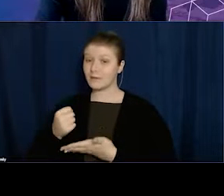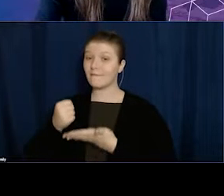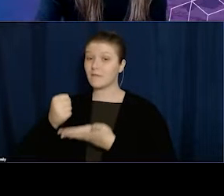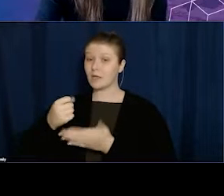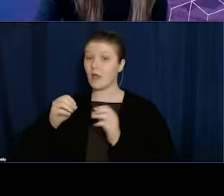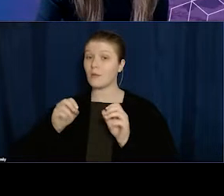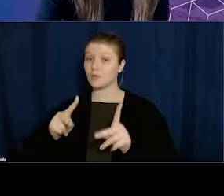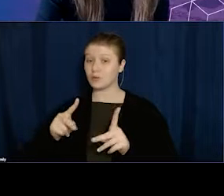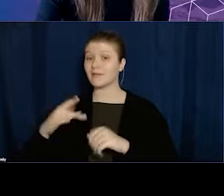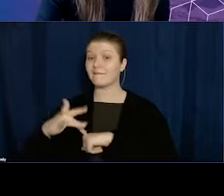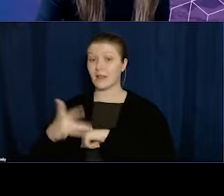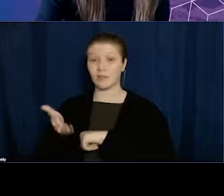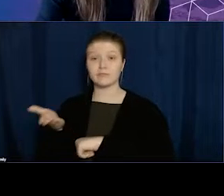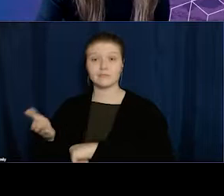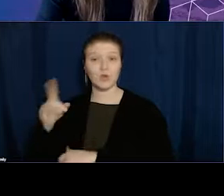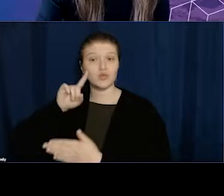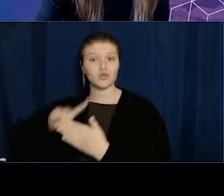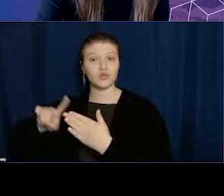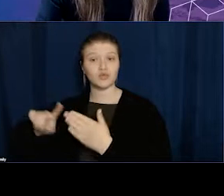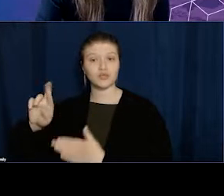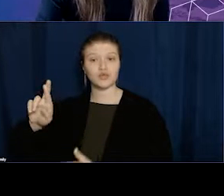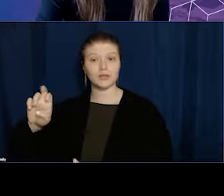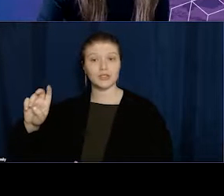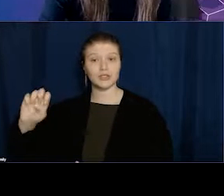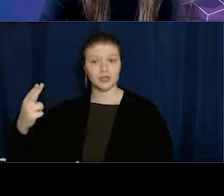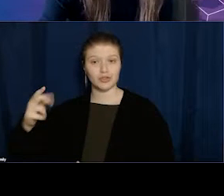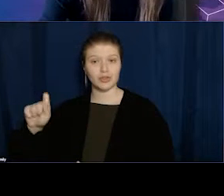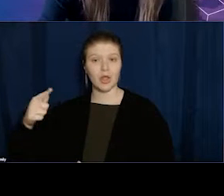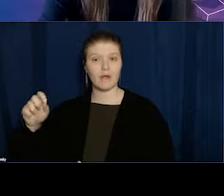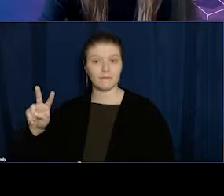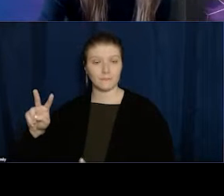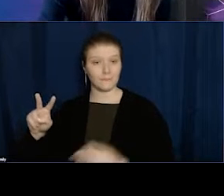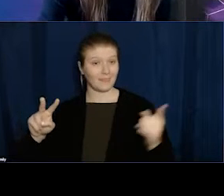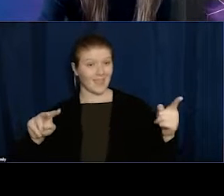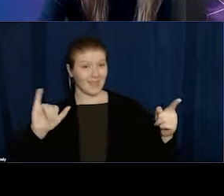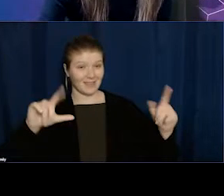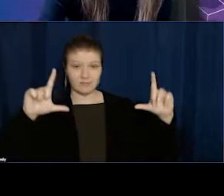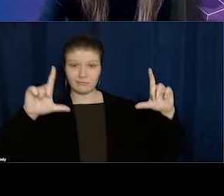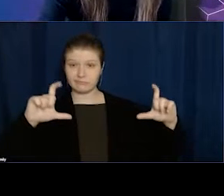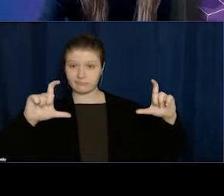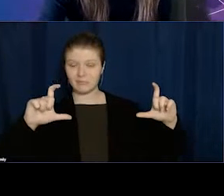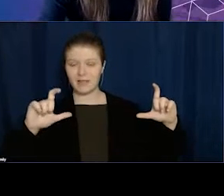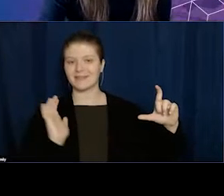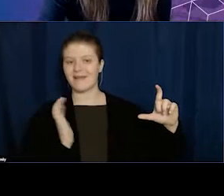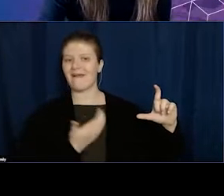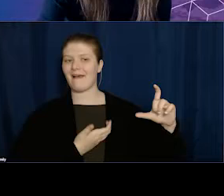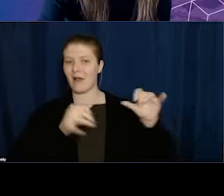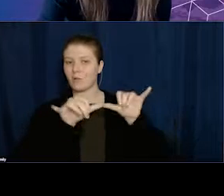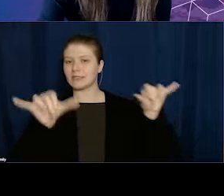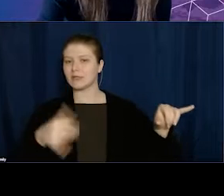The screenshot you see in front of you is an example of what our solicitations look like and what our program descriptions look like.